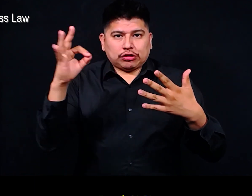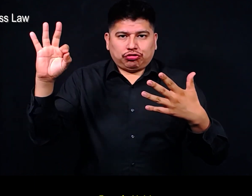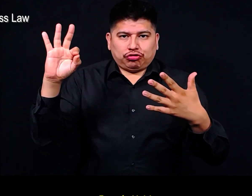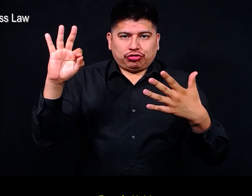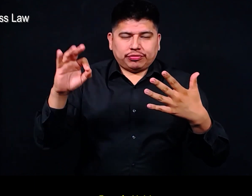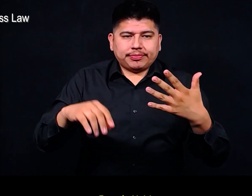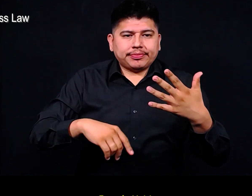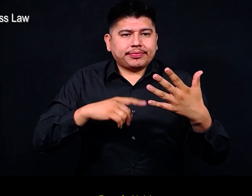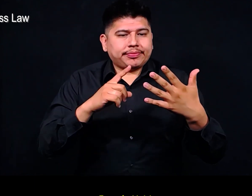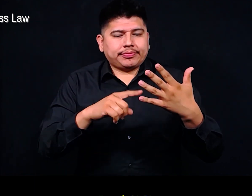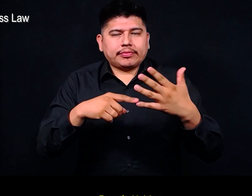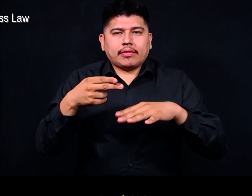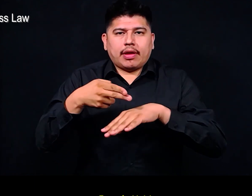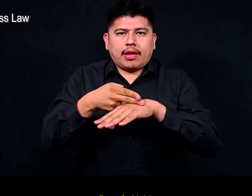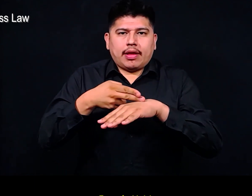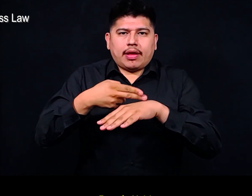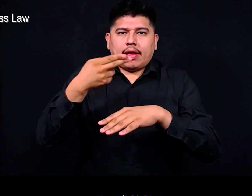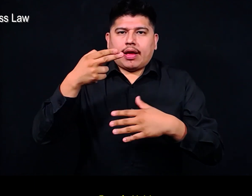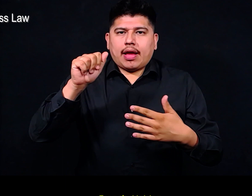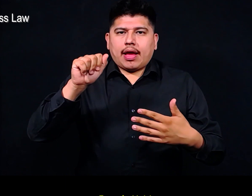French, Haitian.